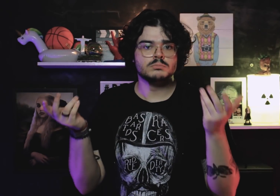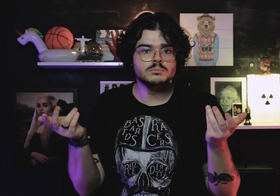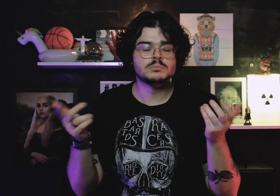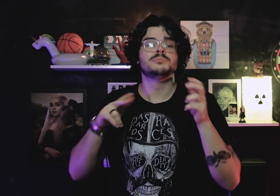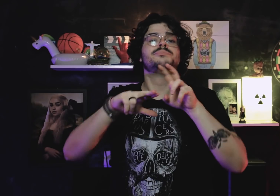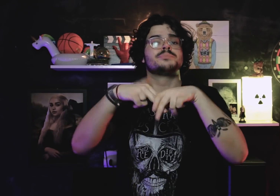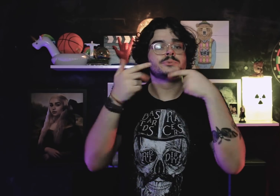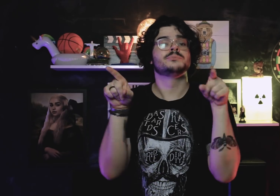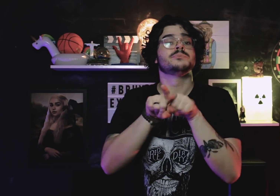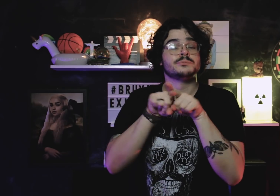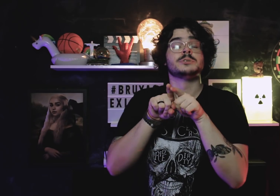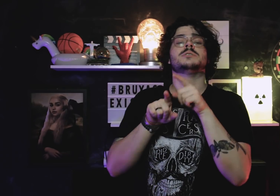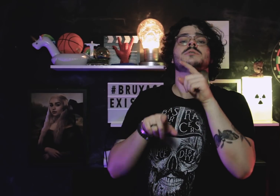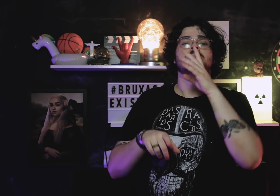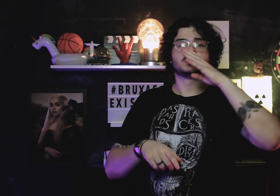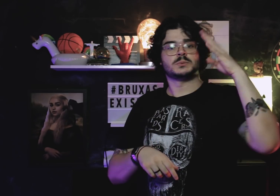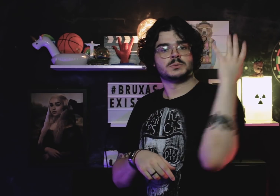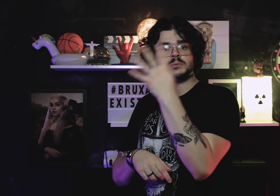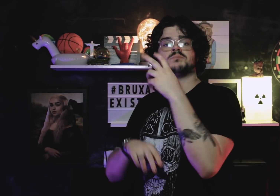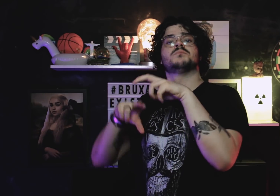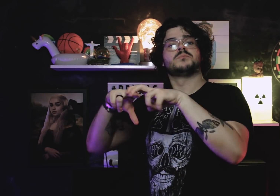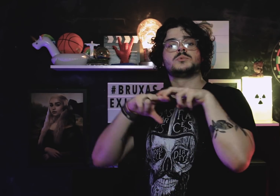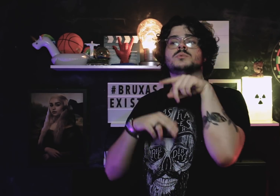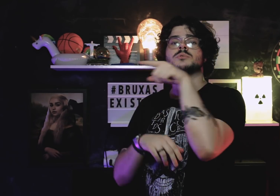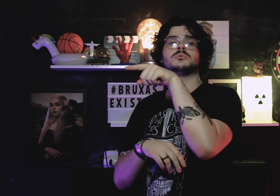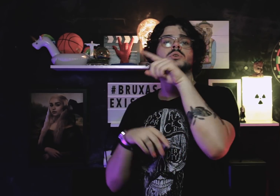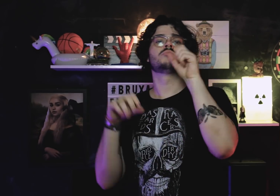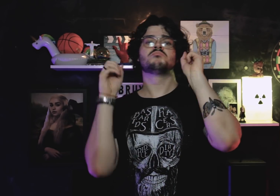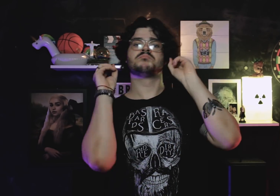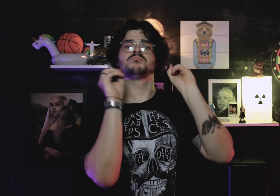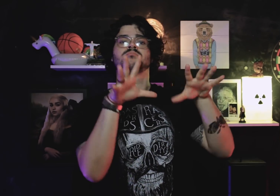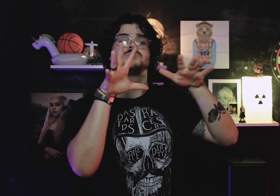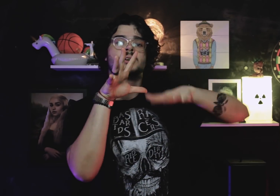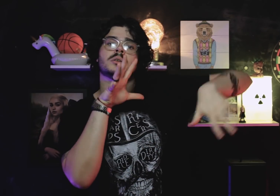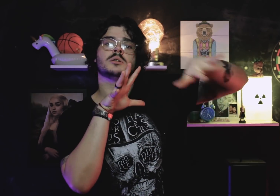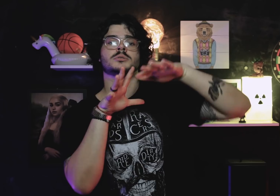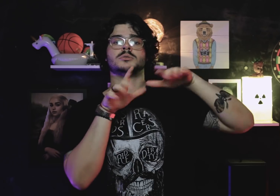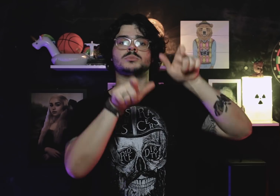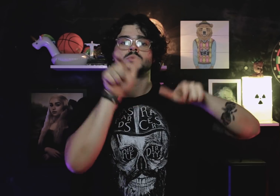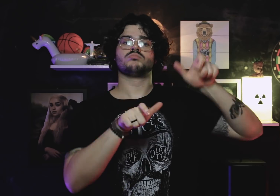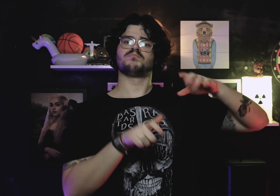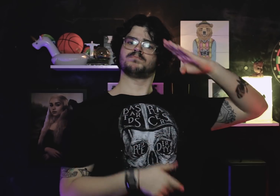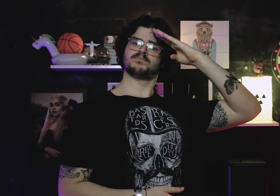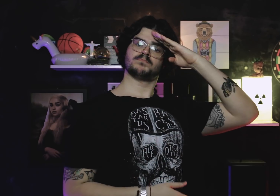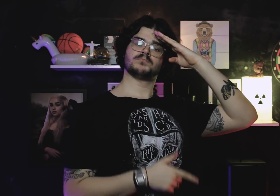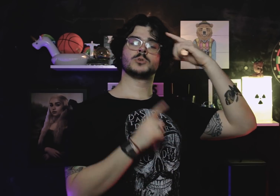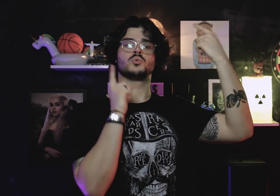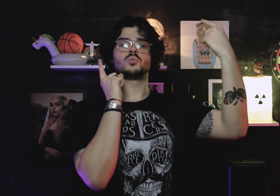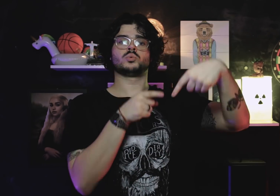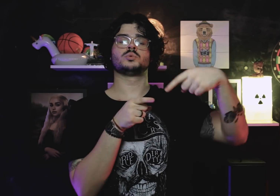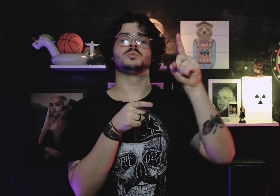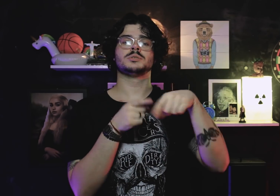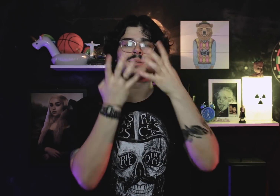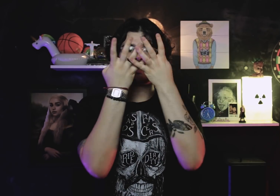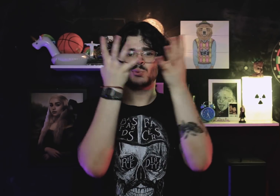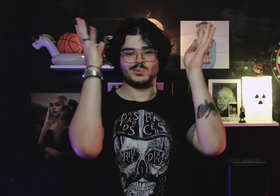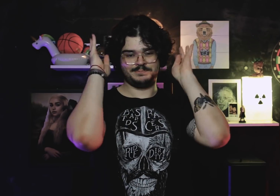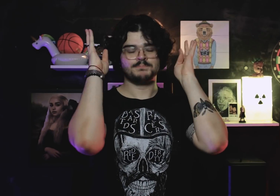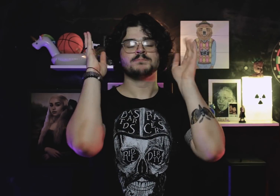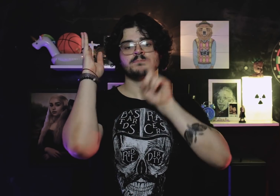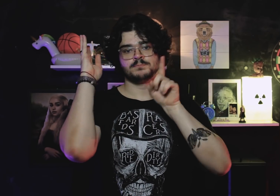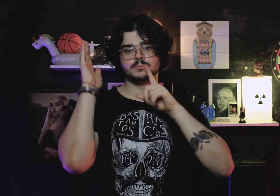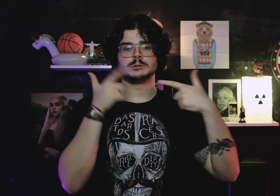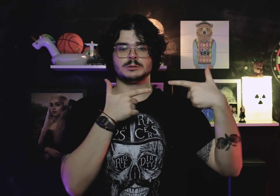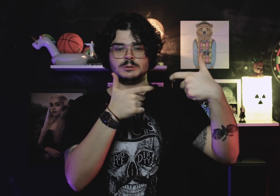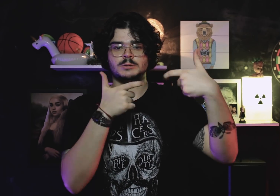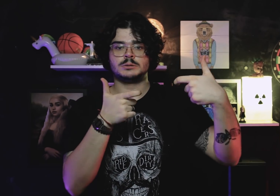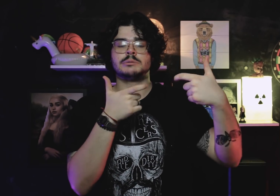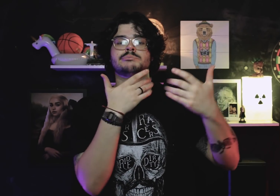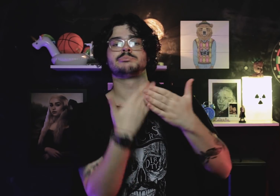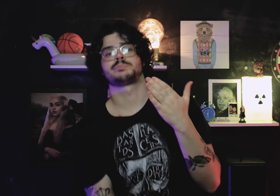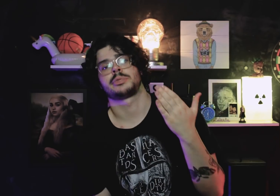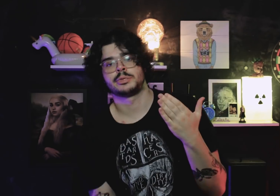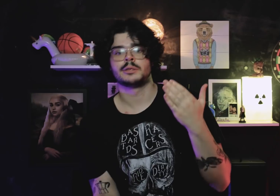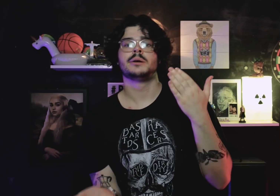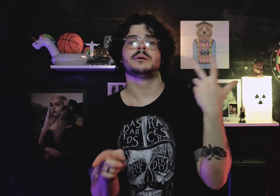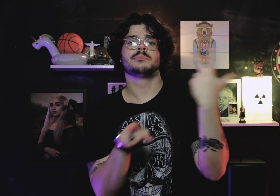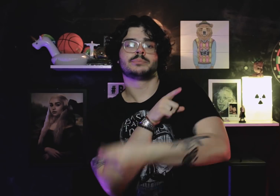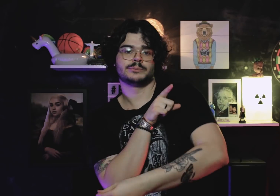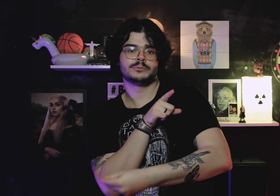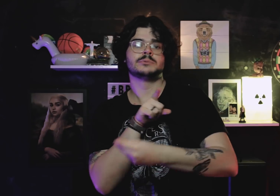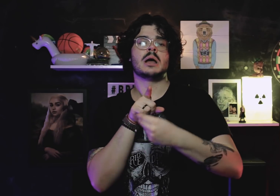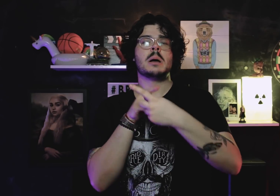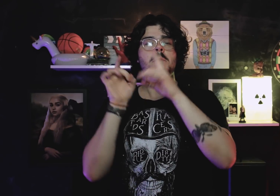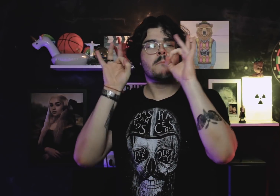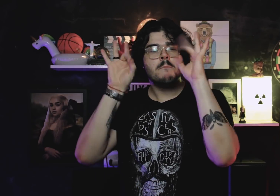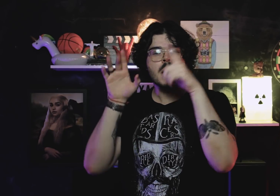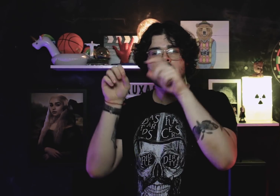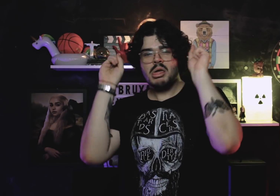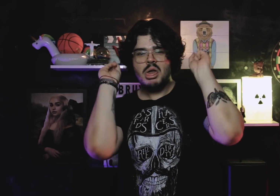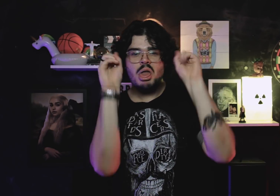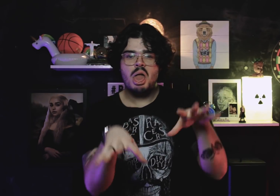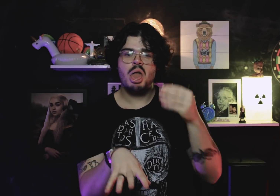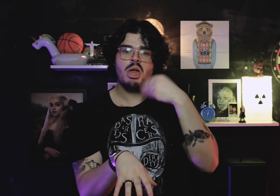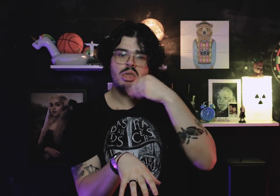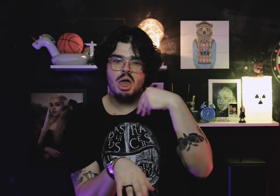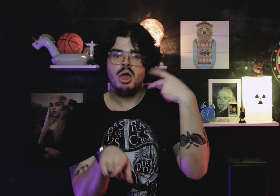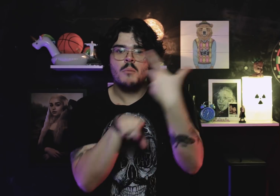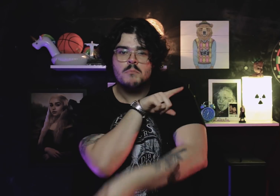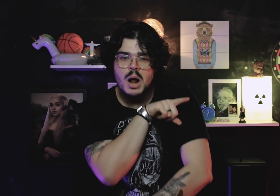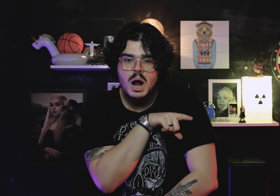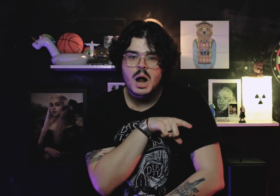and of bewitching soldiers to lose the war against the native Indians.